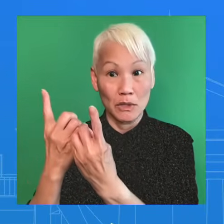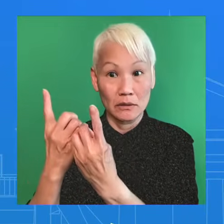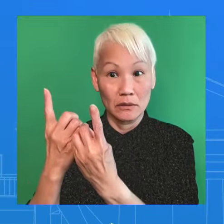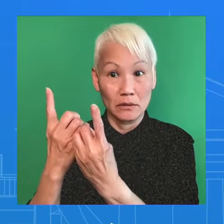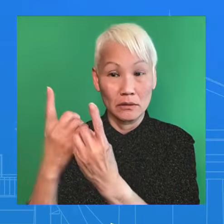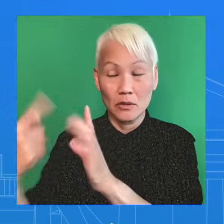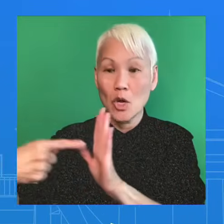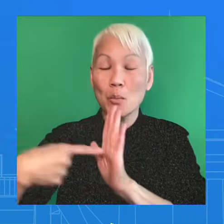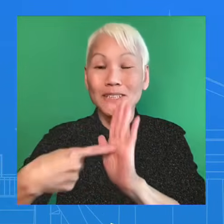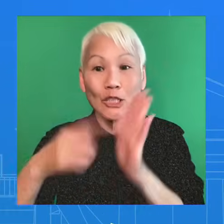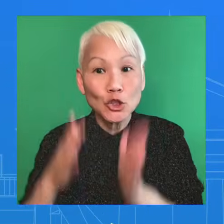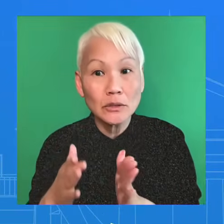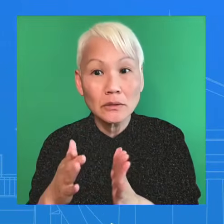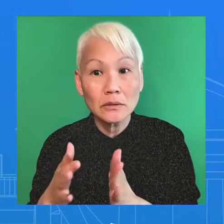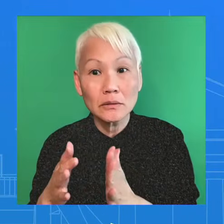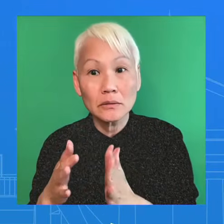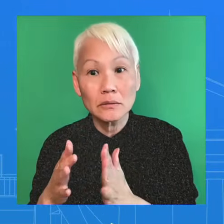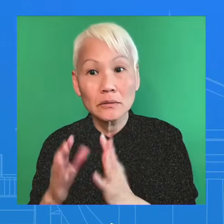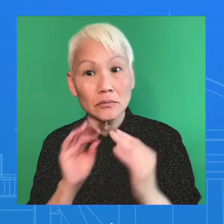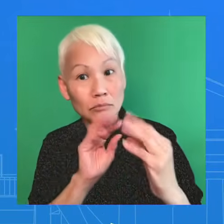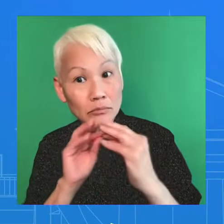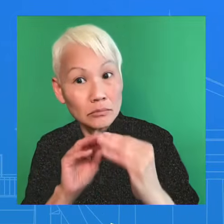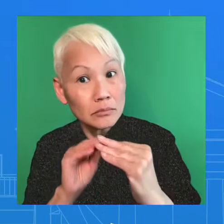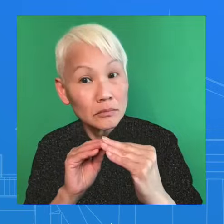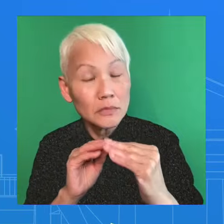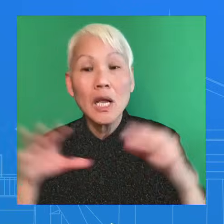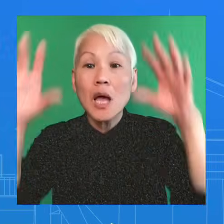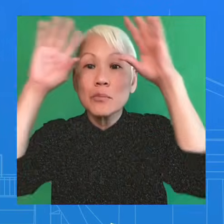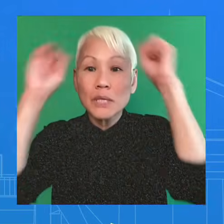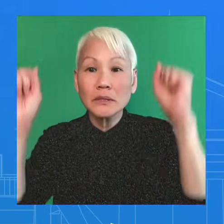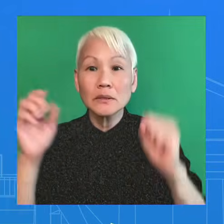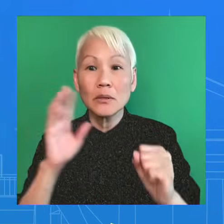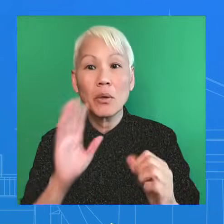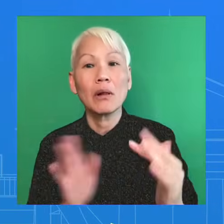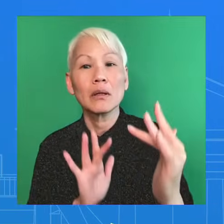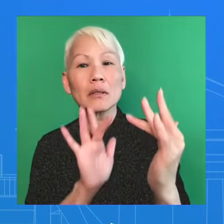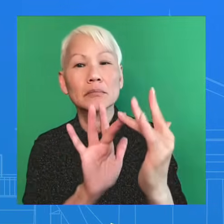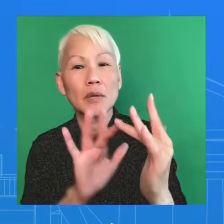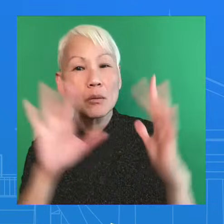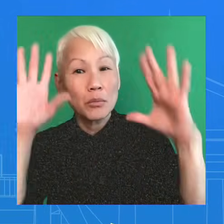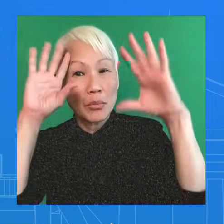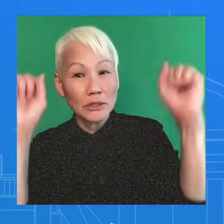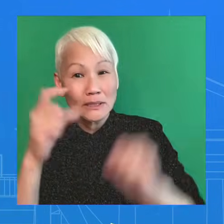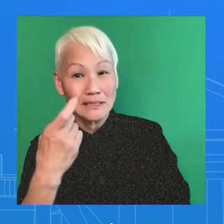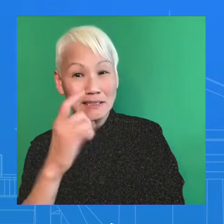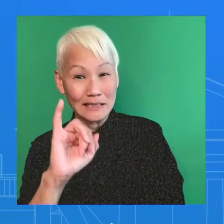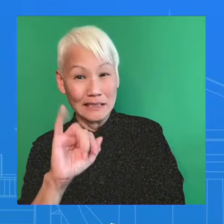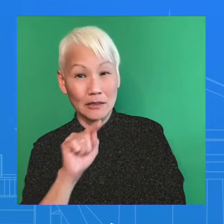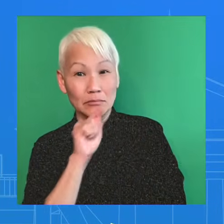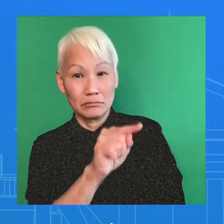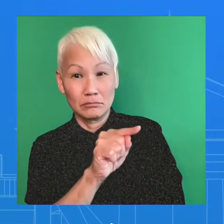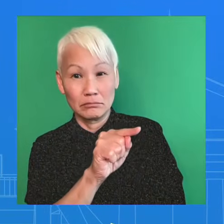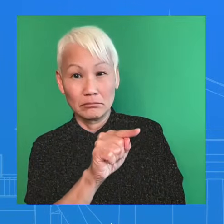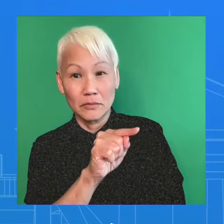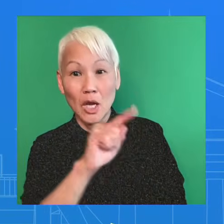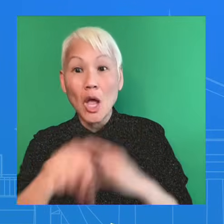and he'll do it at the appropriate time. And I'm sure that when he does, he'll be just as candid with President Xi